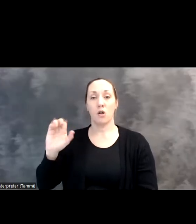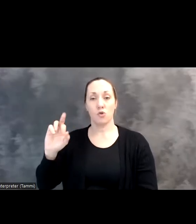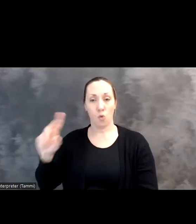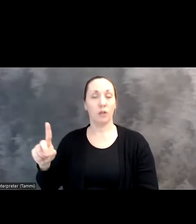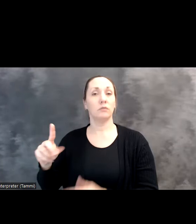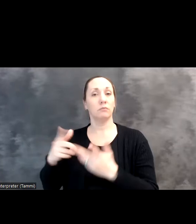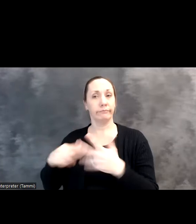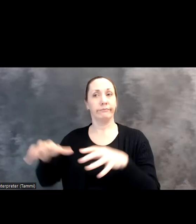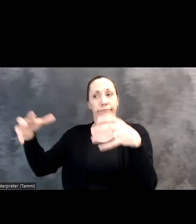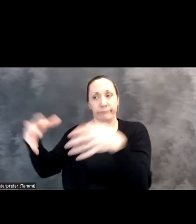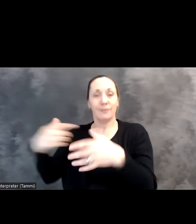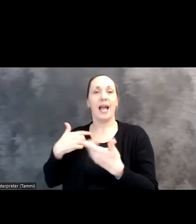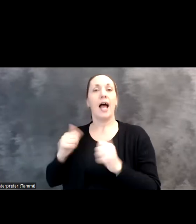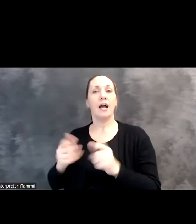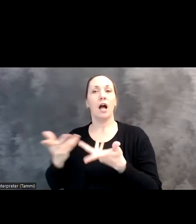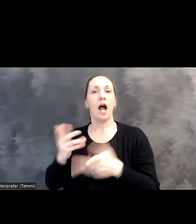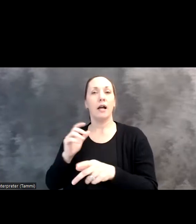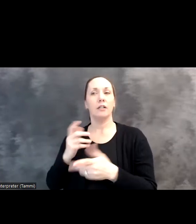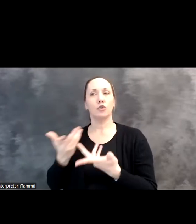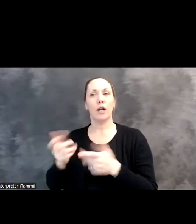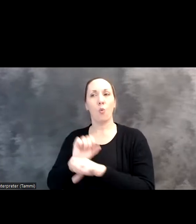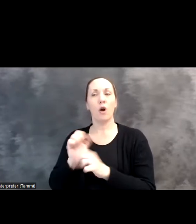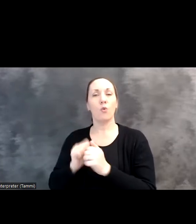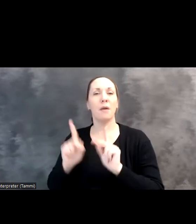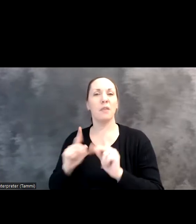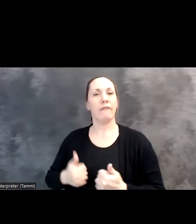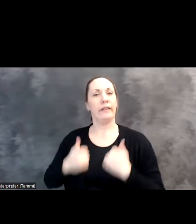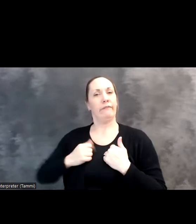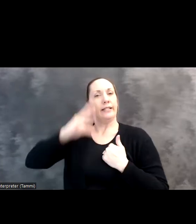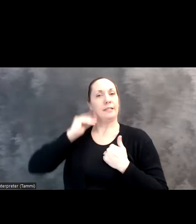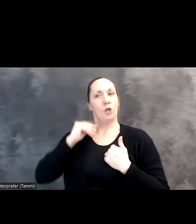President of the spinal cord injury consortium where I work on projects